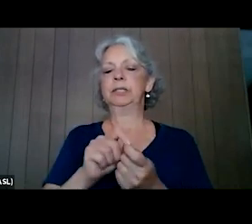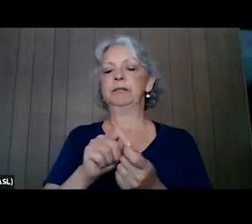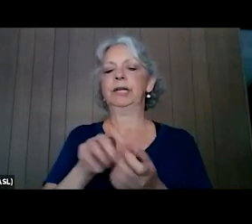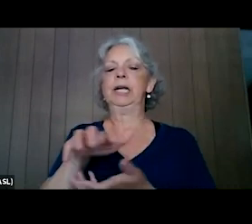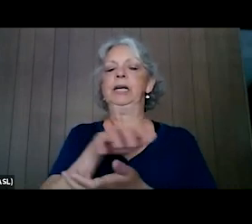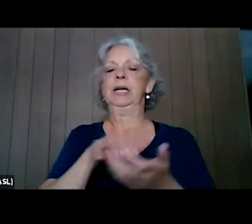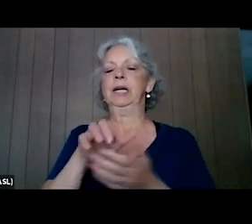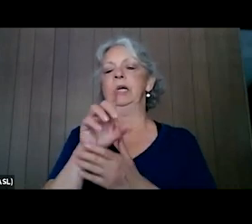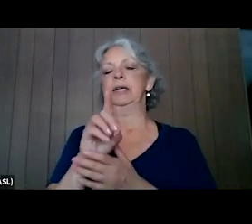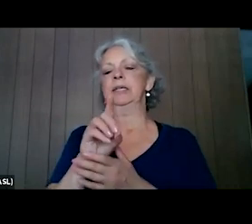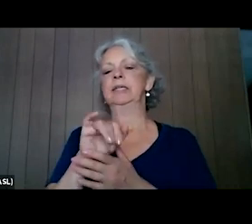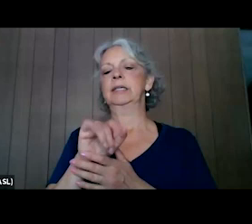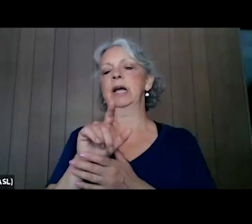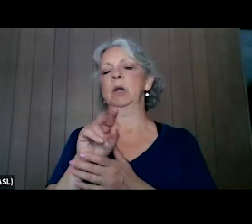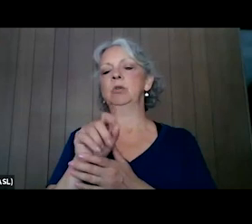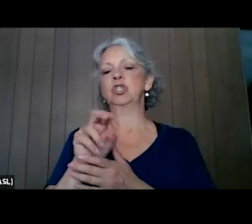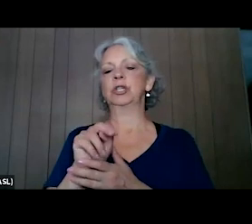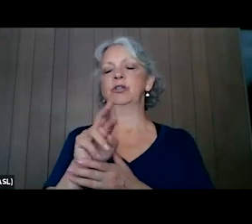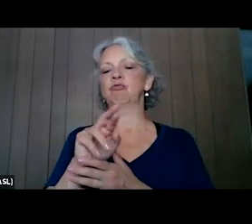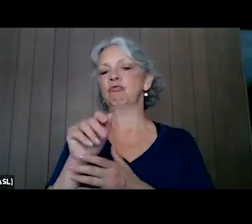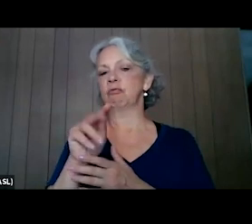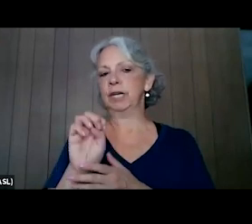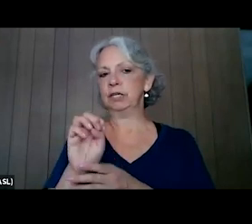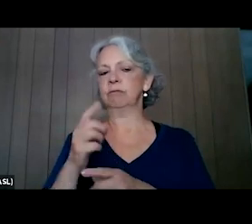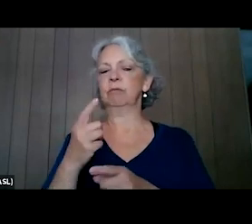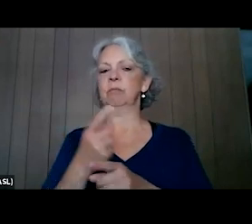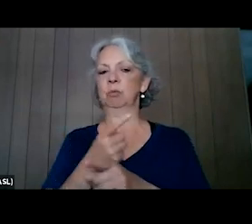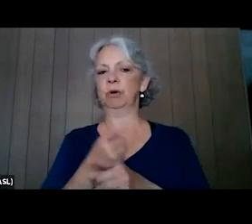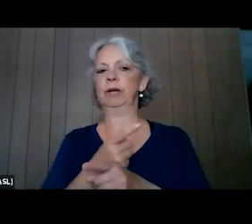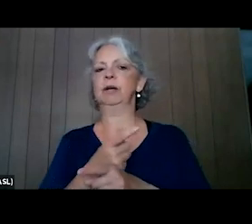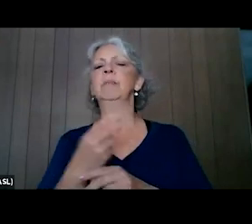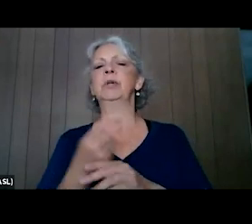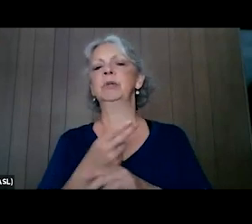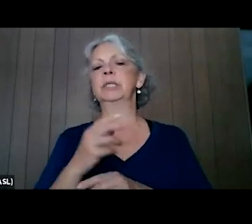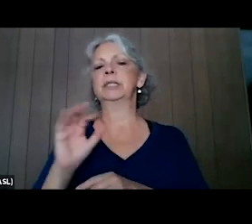but they're used just like a fentanyl test strip. Remember there's two letters in the word no.